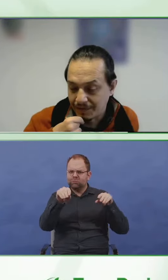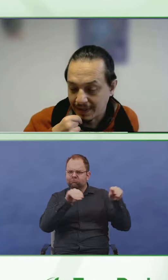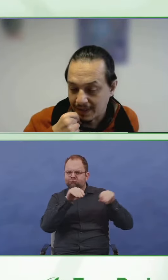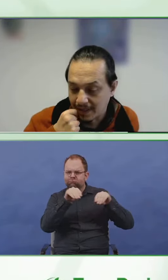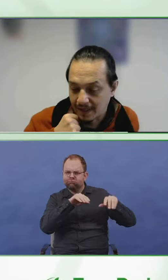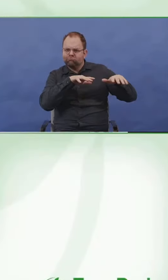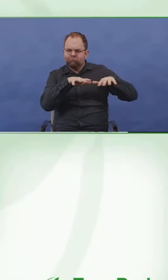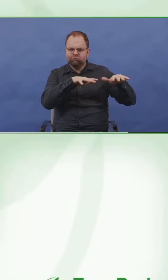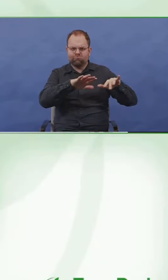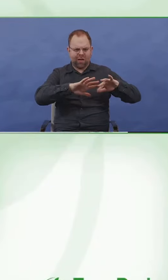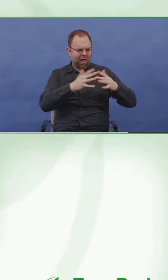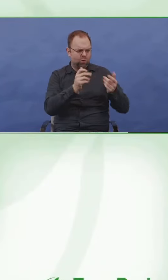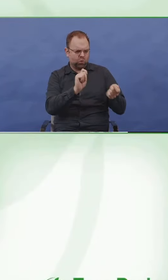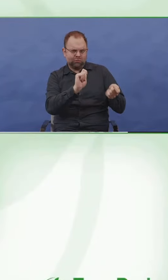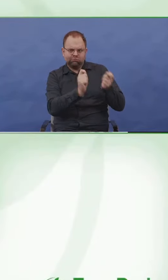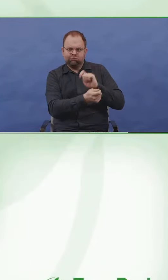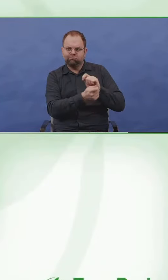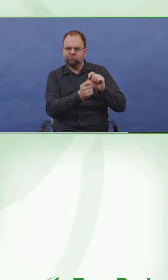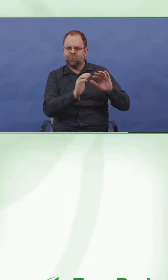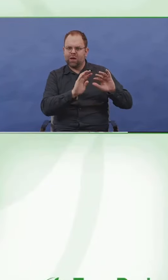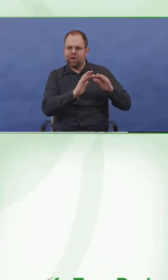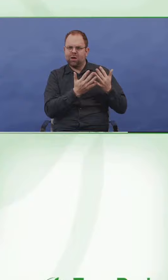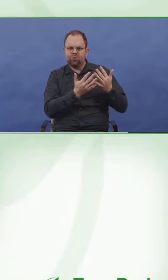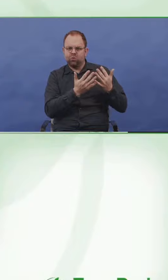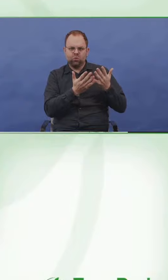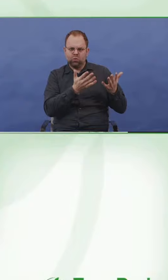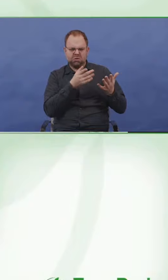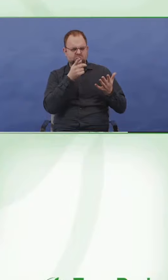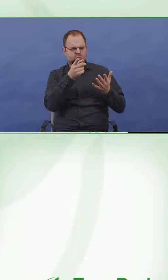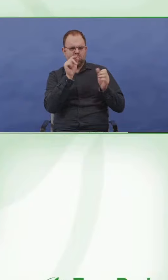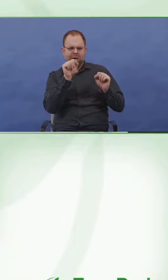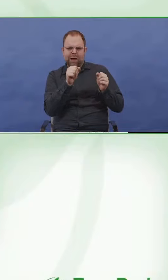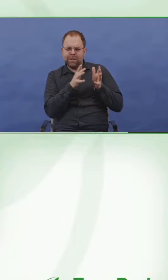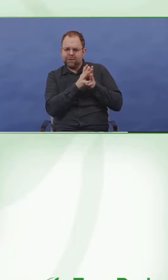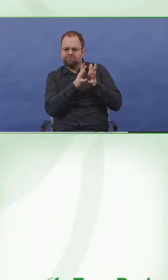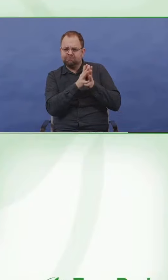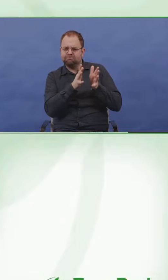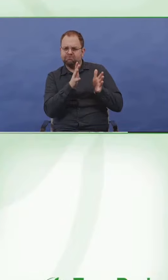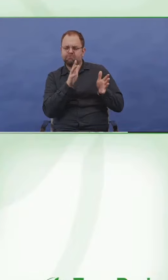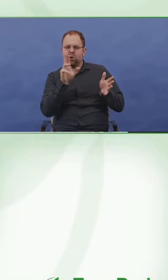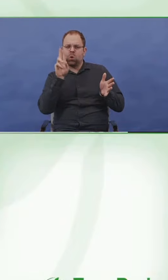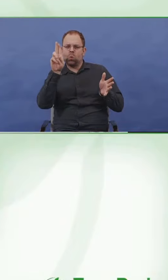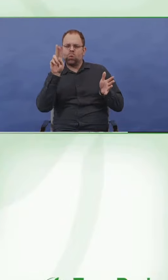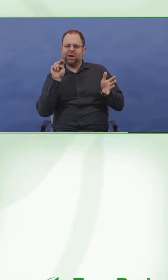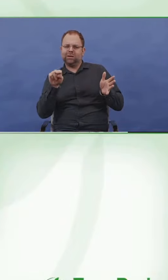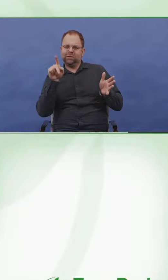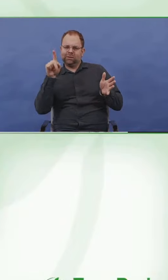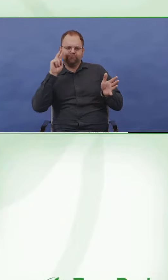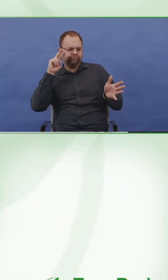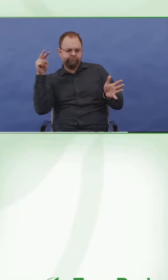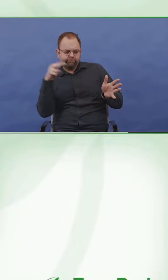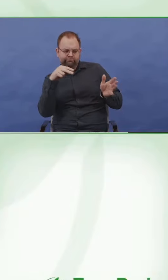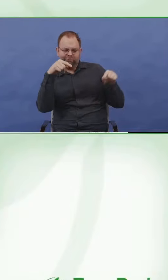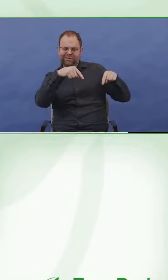Definitely as you might know the COPD committee has developed a lot